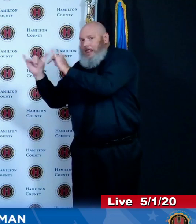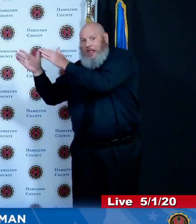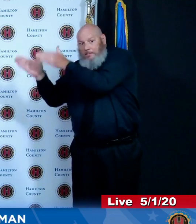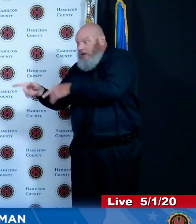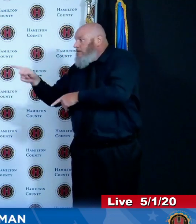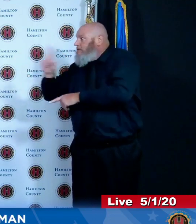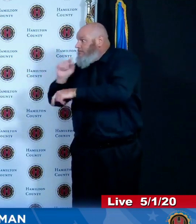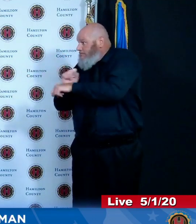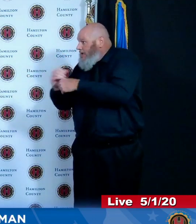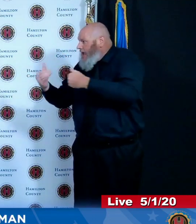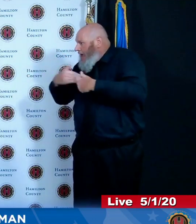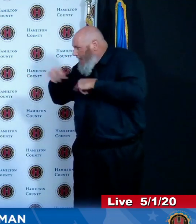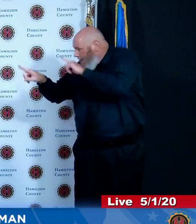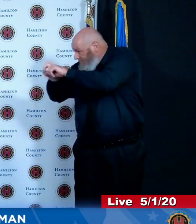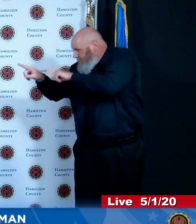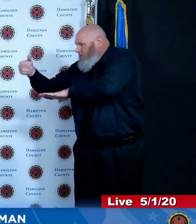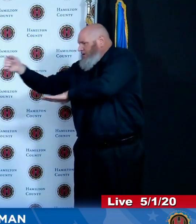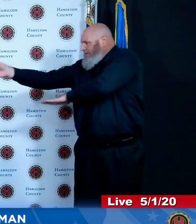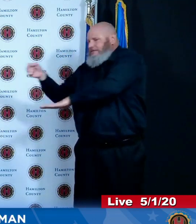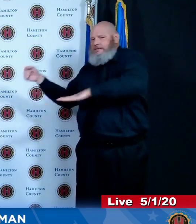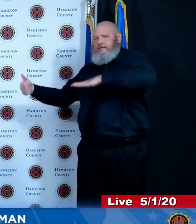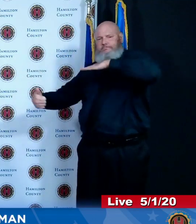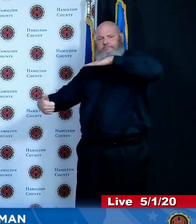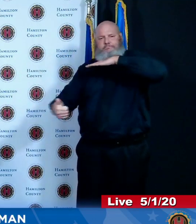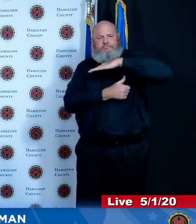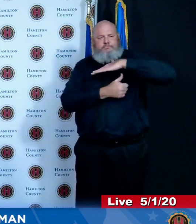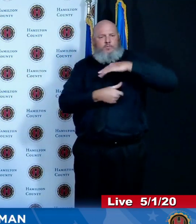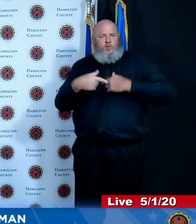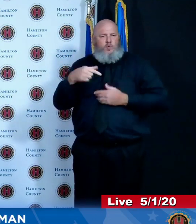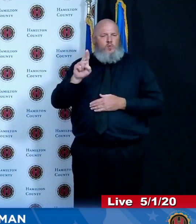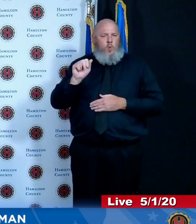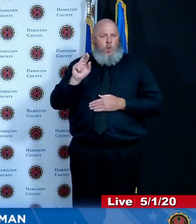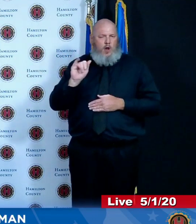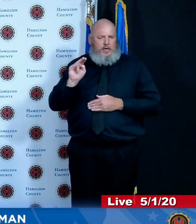happy about the collaboration and partnership with the county specific to